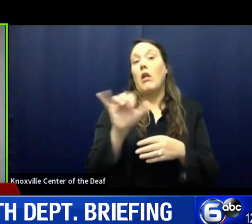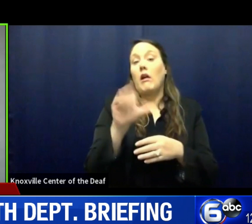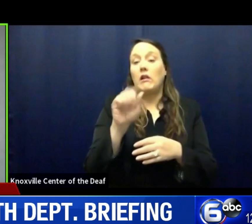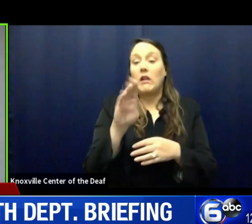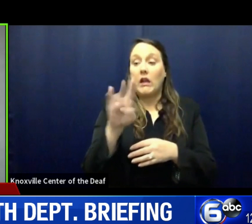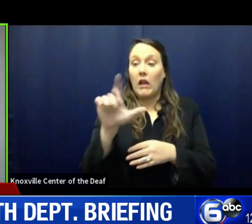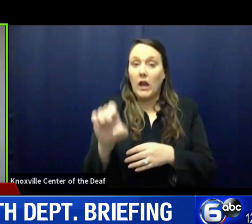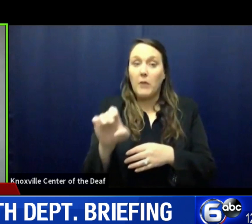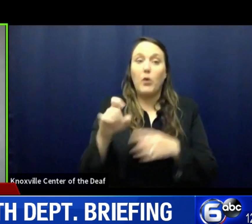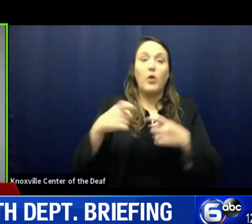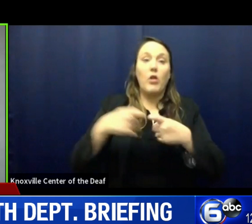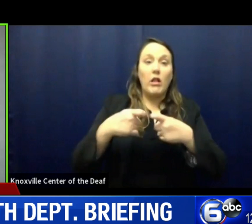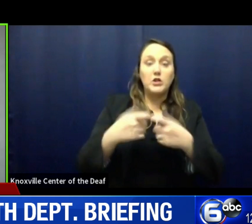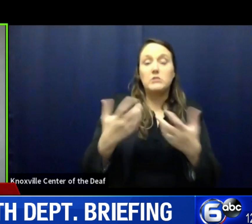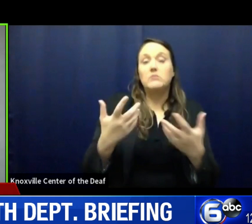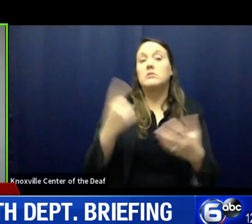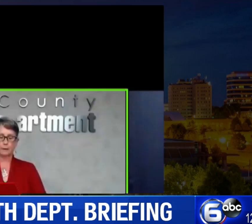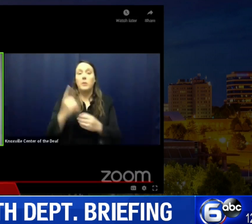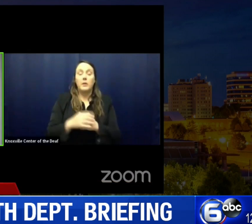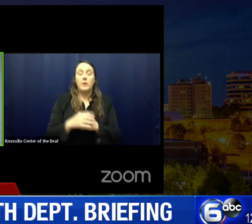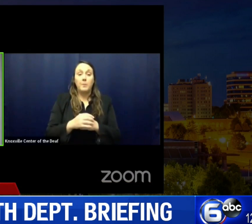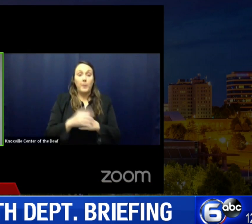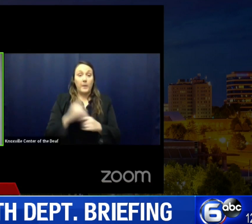WE ARE AT THE MIKE WRIGHT NOW